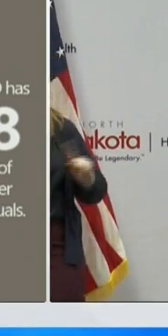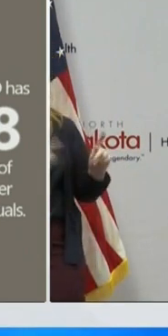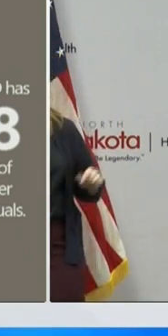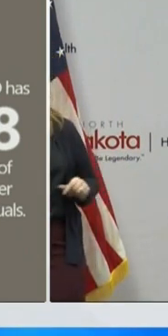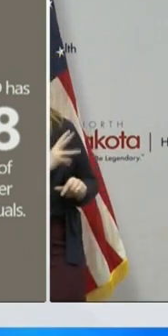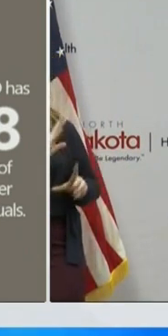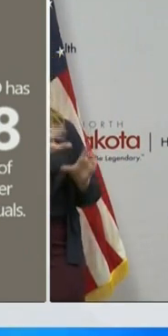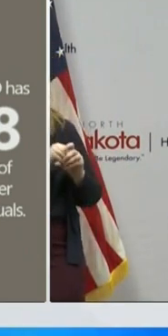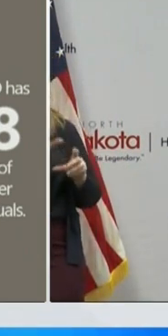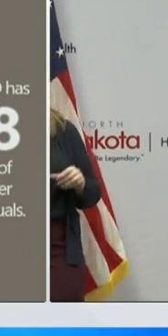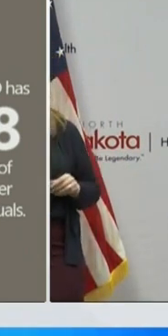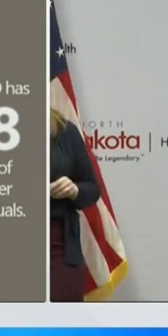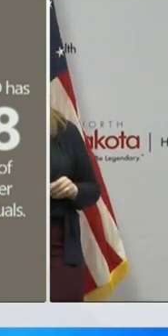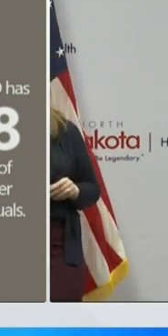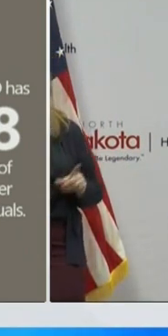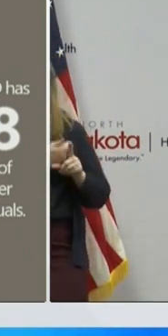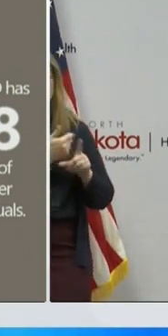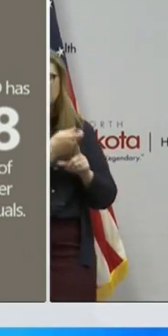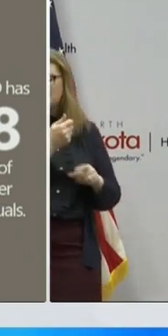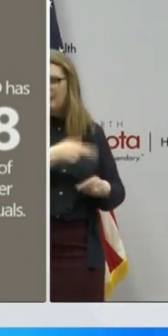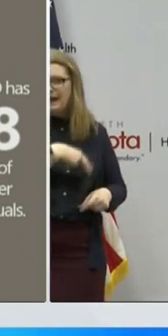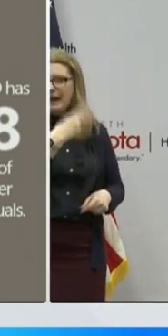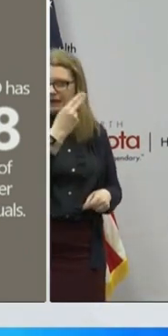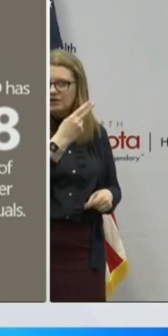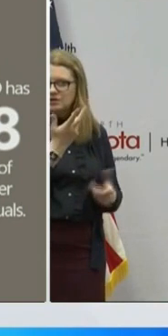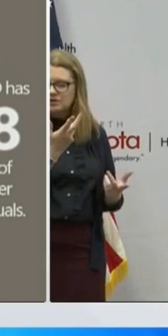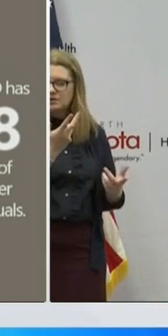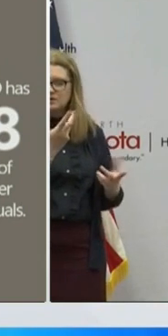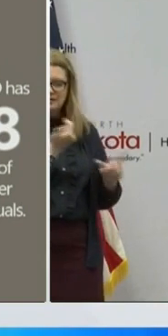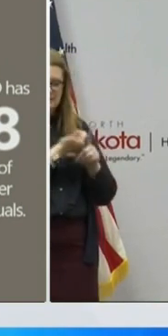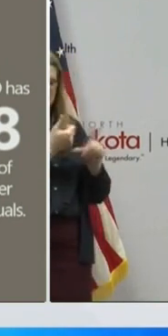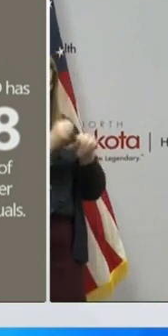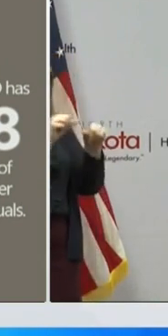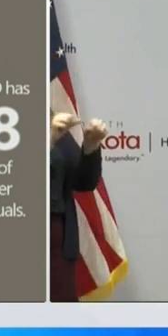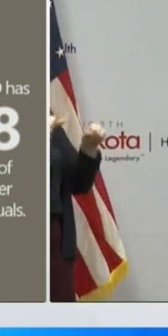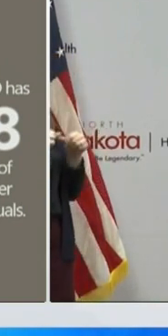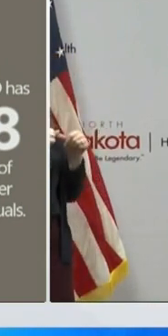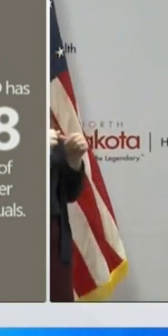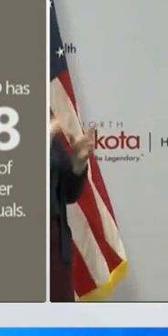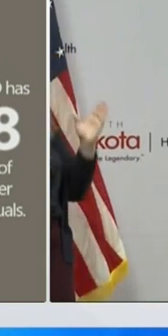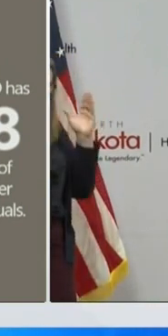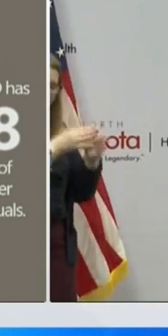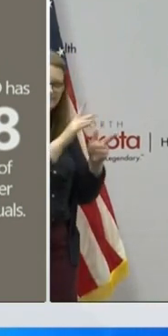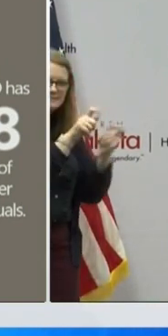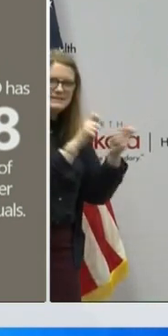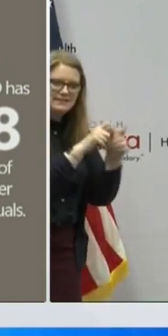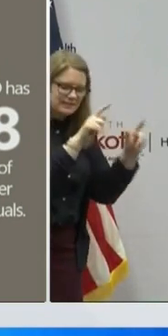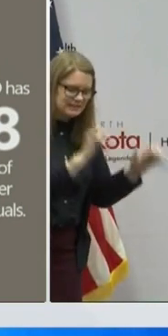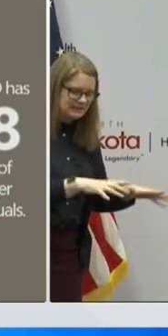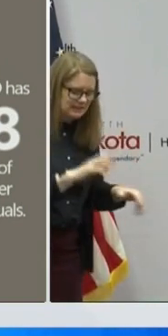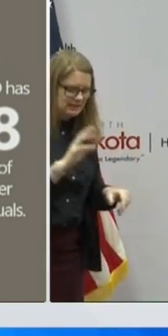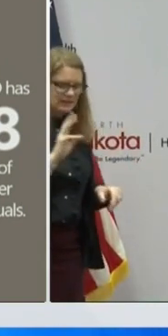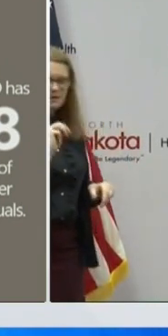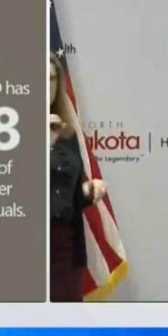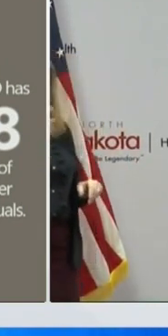10,000 INDIVIDUALS. WE HAVE OTHER COUNTIES WITH LOWER POPULATION THE WEST, INCLUDING DUNN, WHICH IS